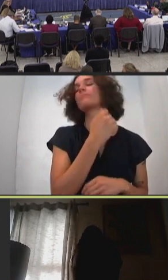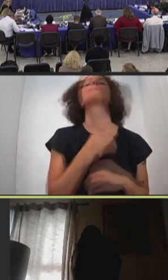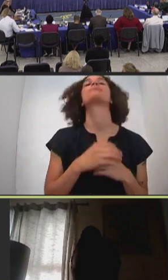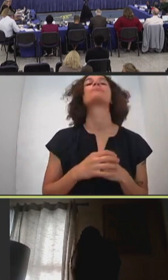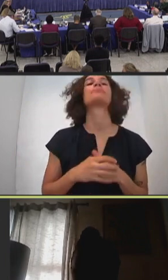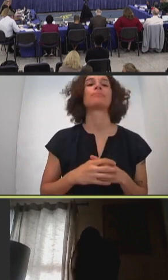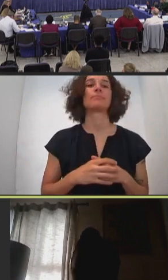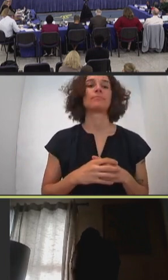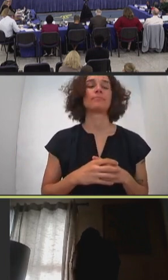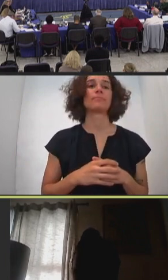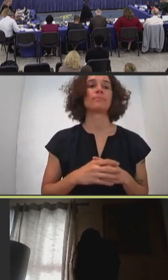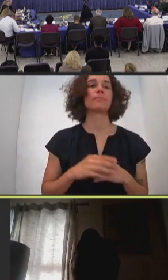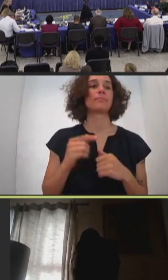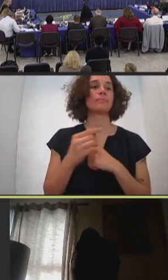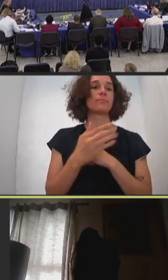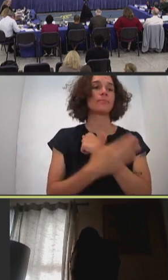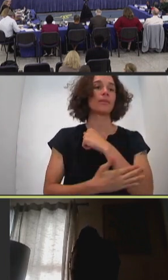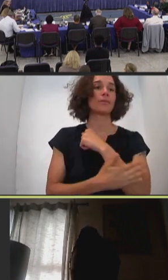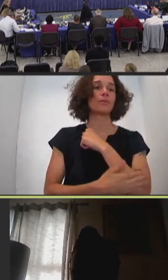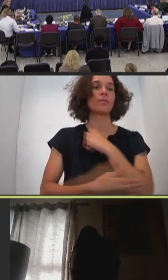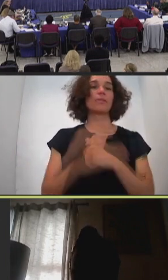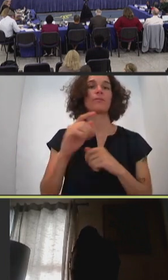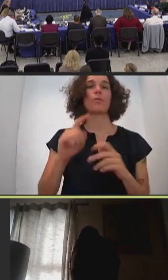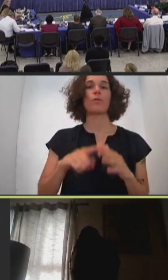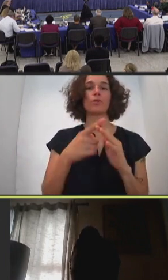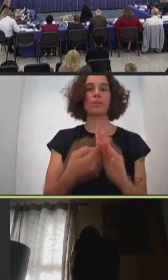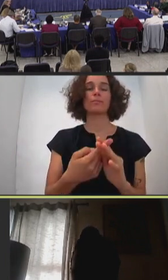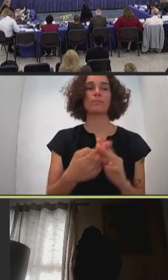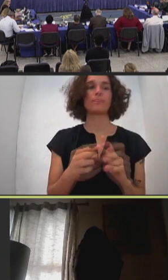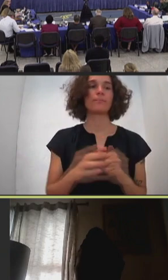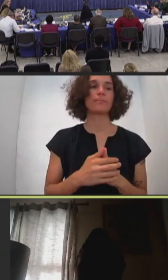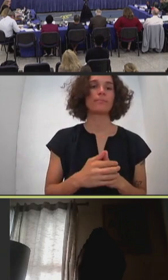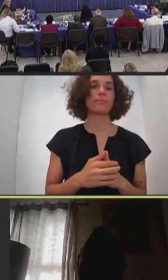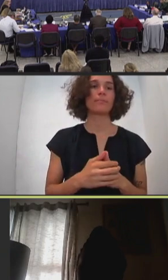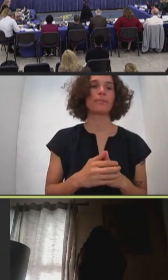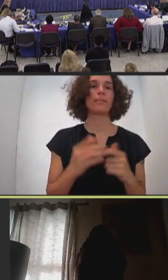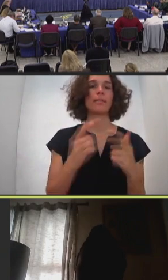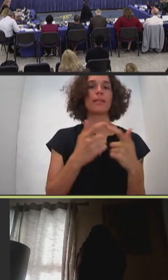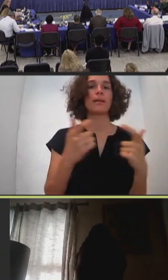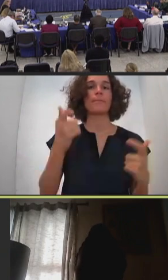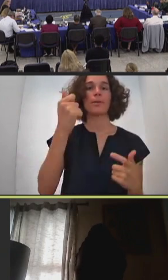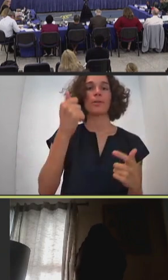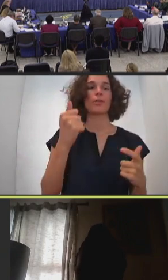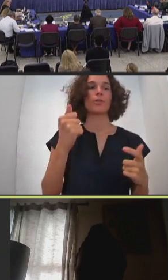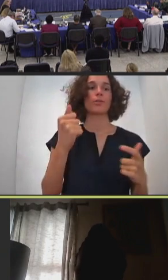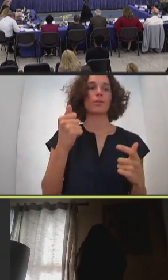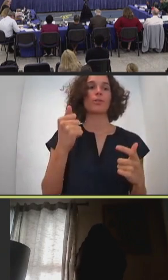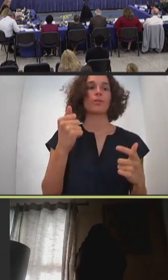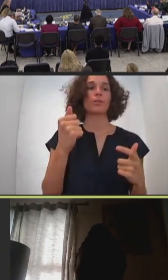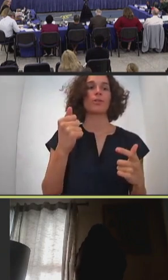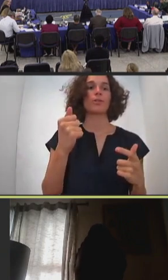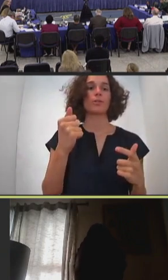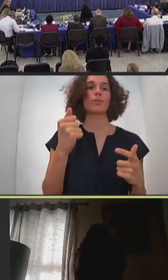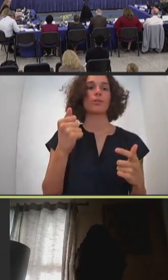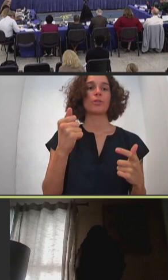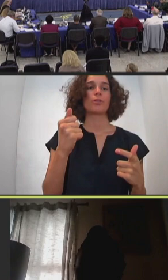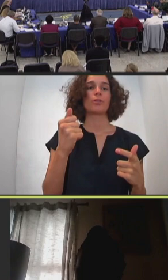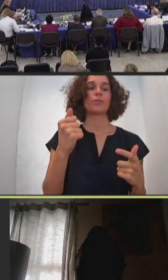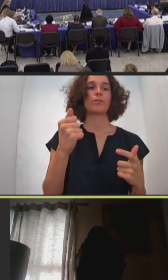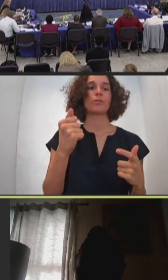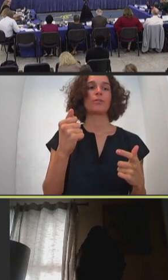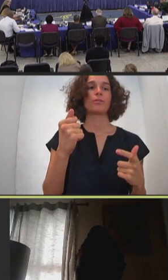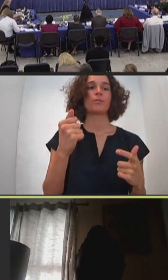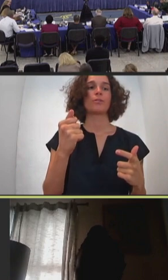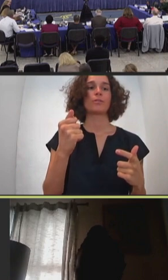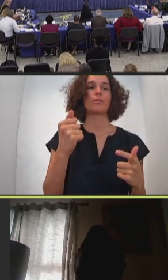These are the countries of origin. And the bigger chunk of population that we receive is from